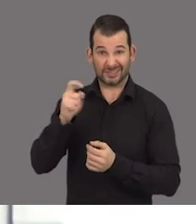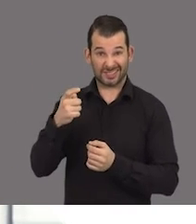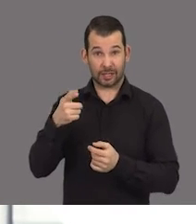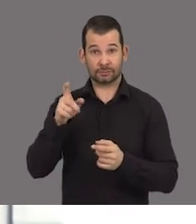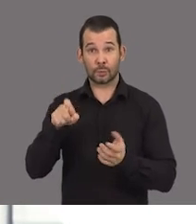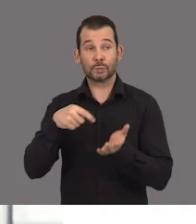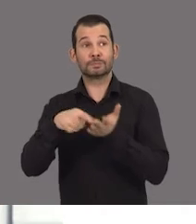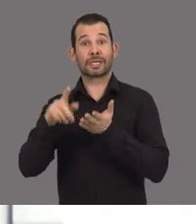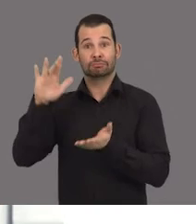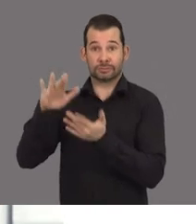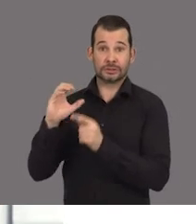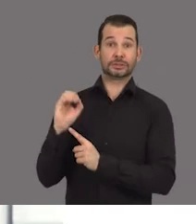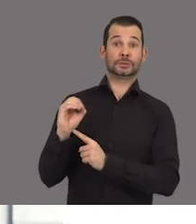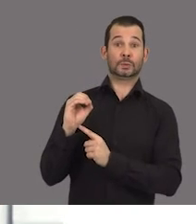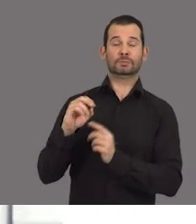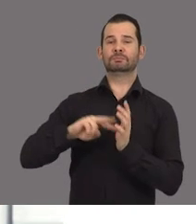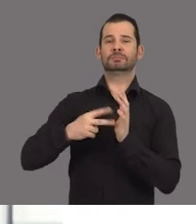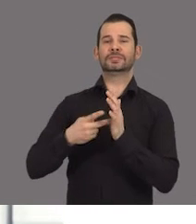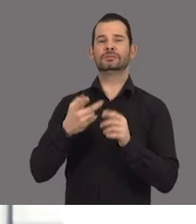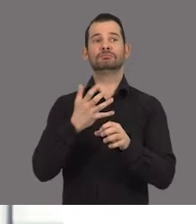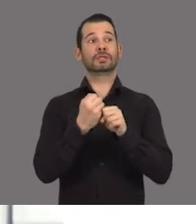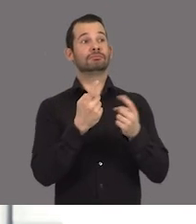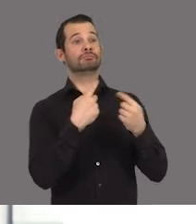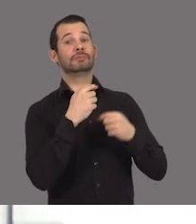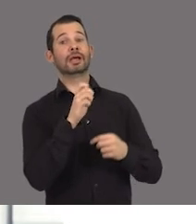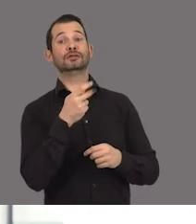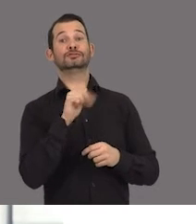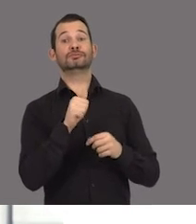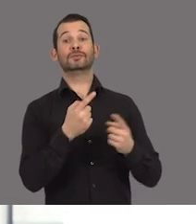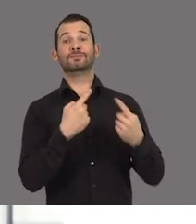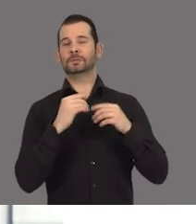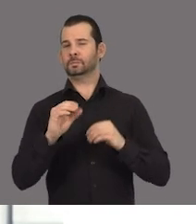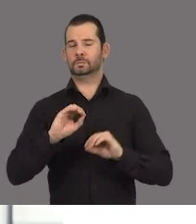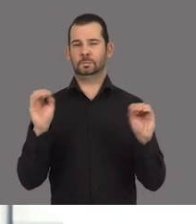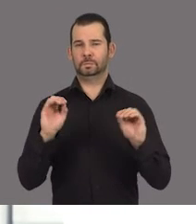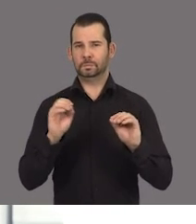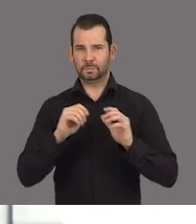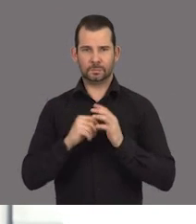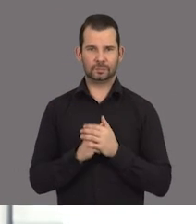A supporting family member is someone who the person with the disability depends on